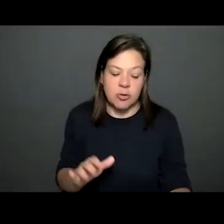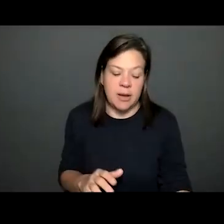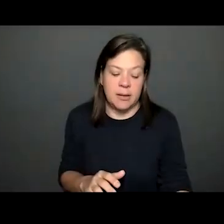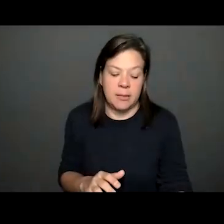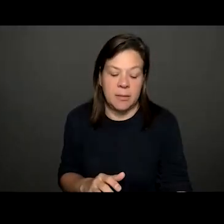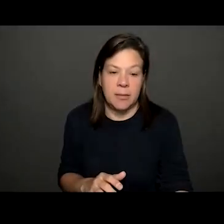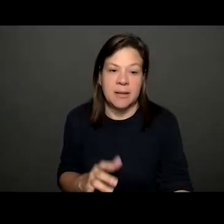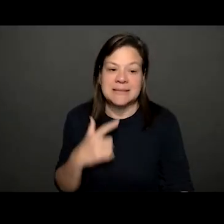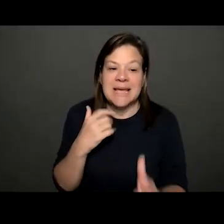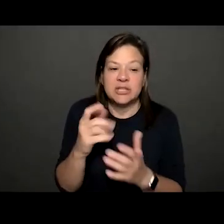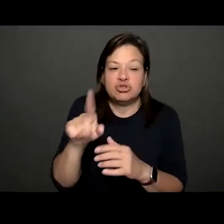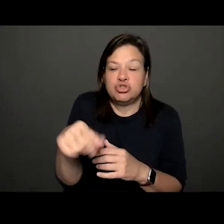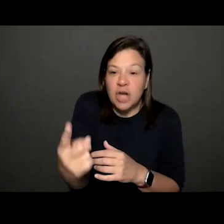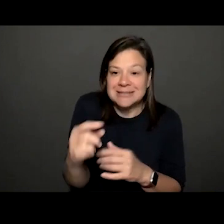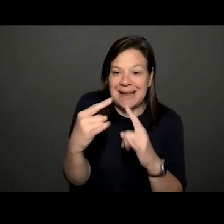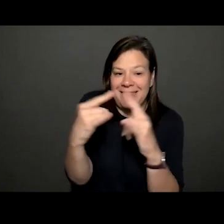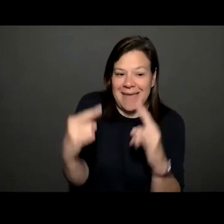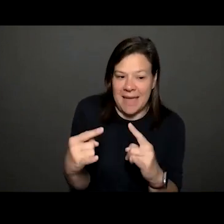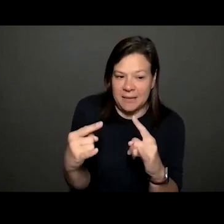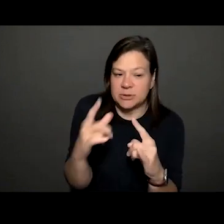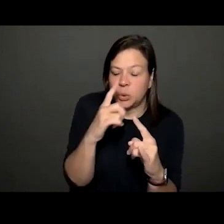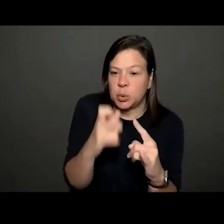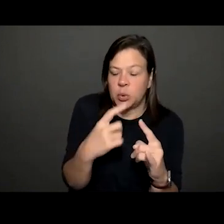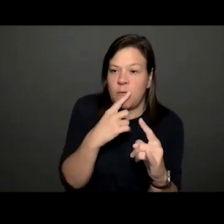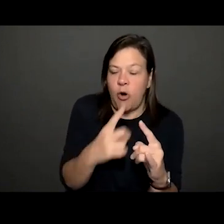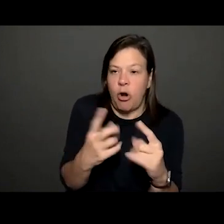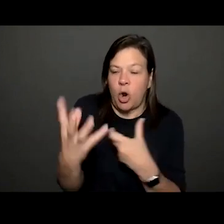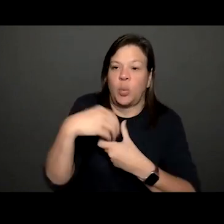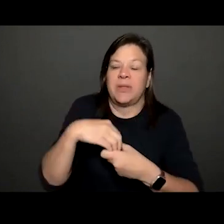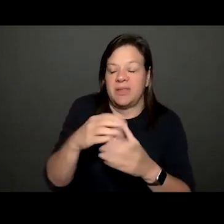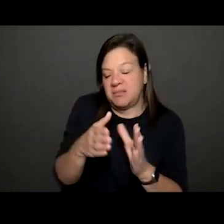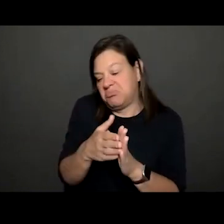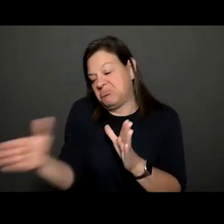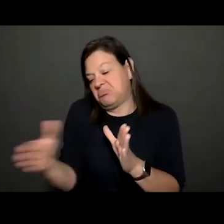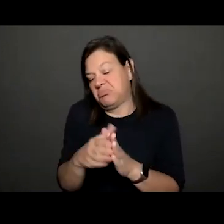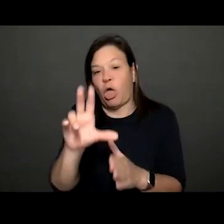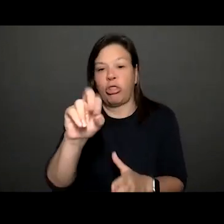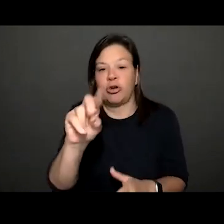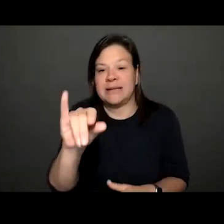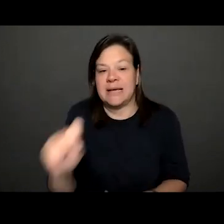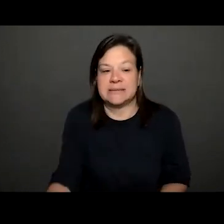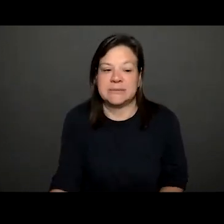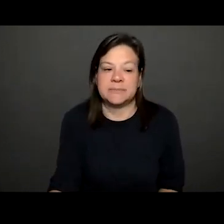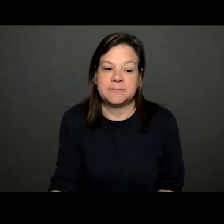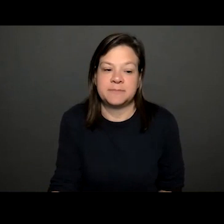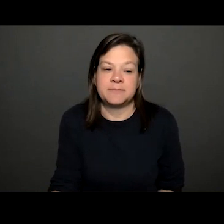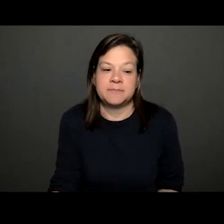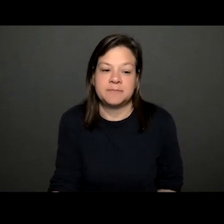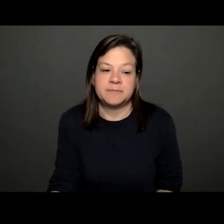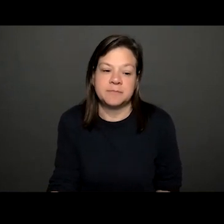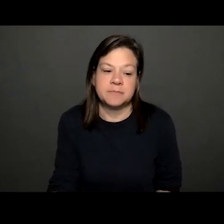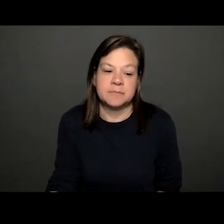SO IN ORDER TO DO THAT, WE NEED TO KNOW WHAT TODAY IS.